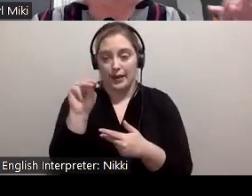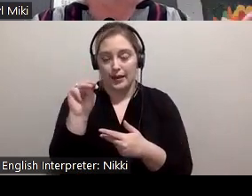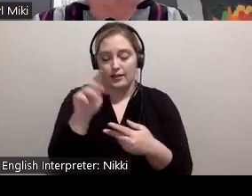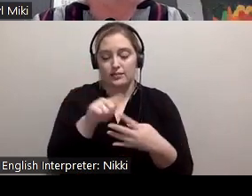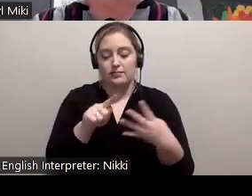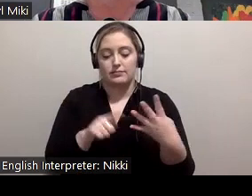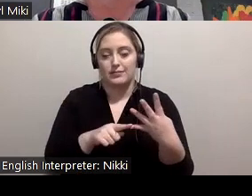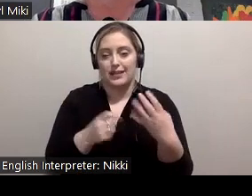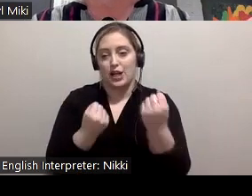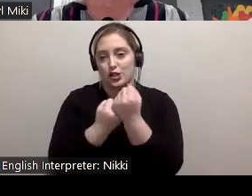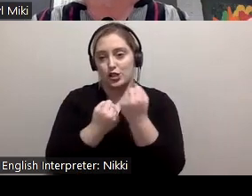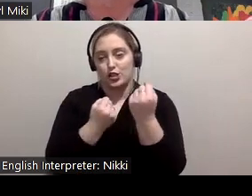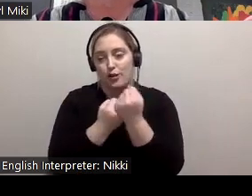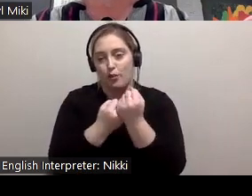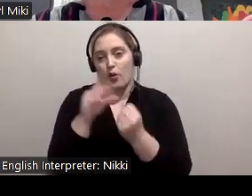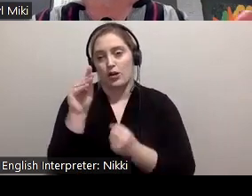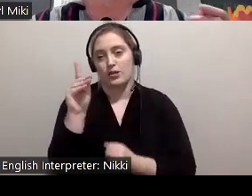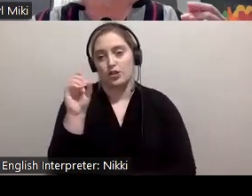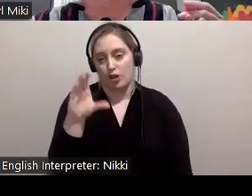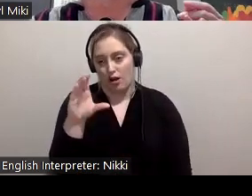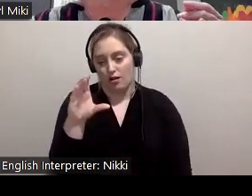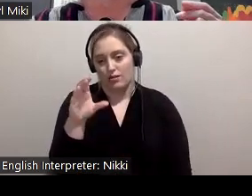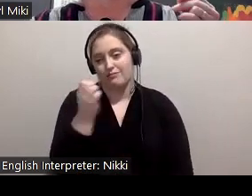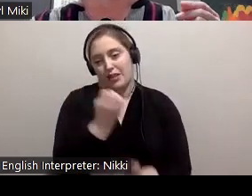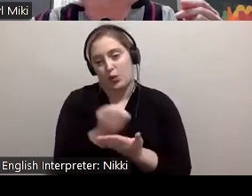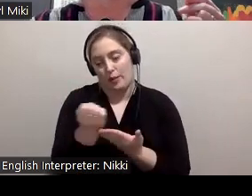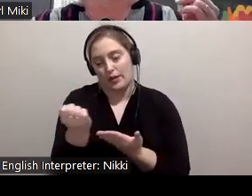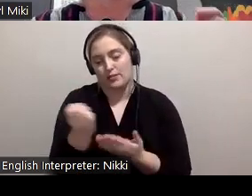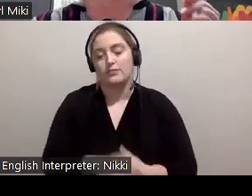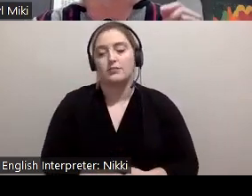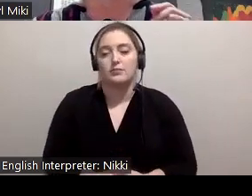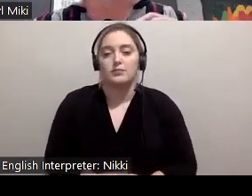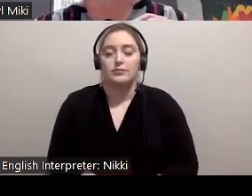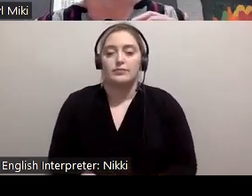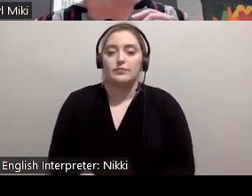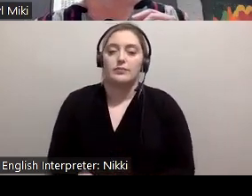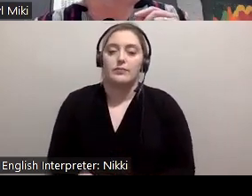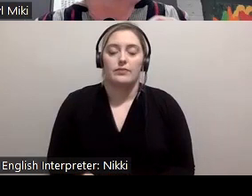support materials and so those sections directly correspond to